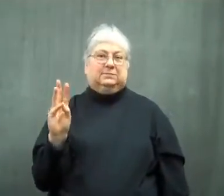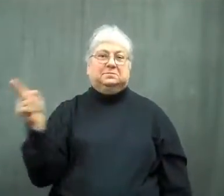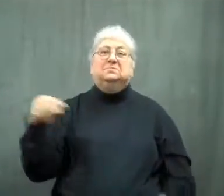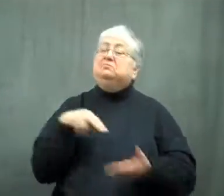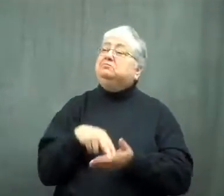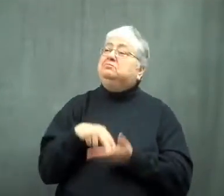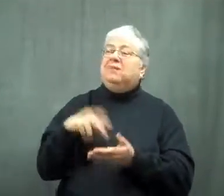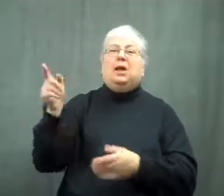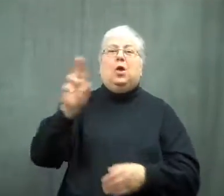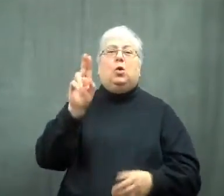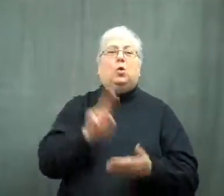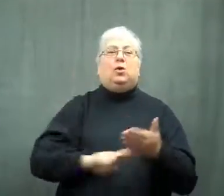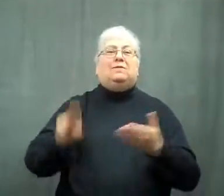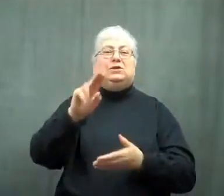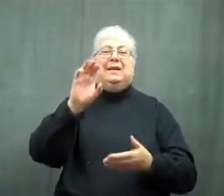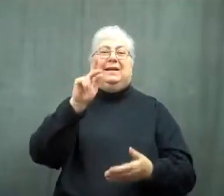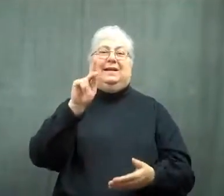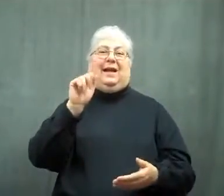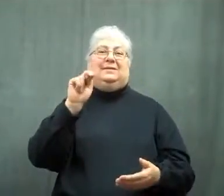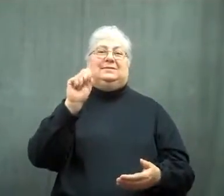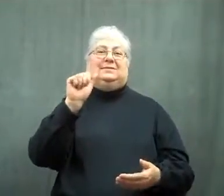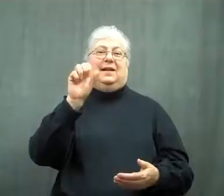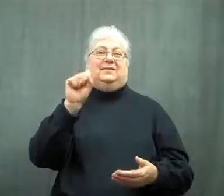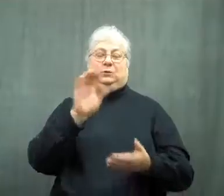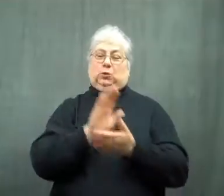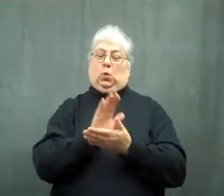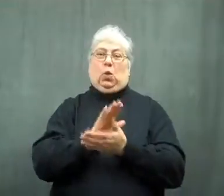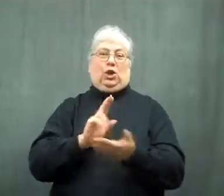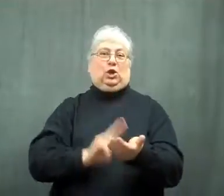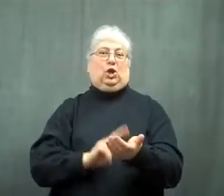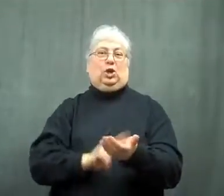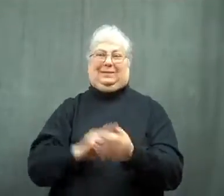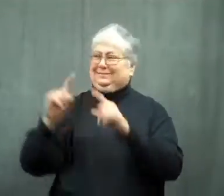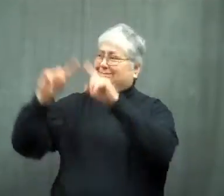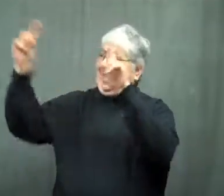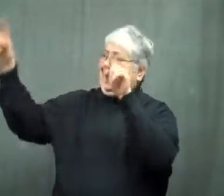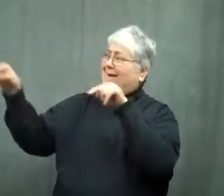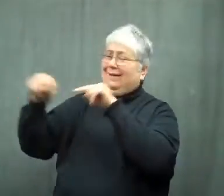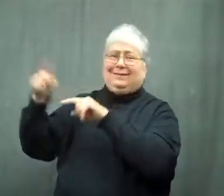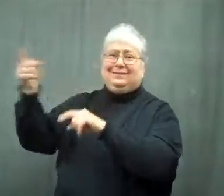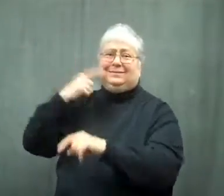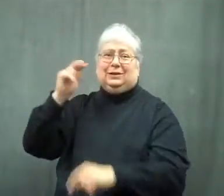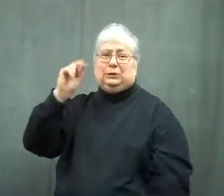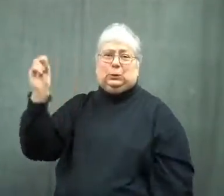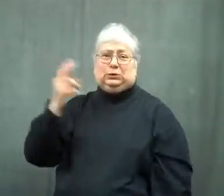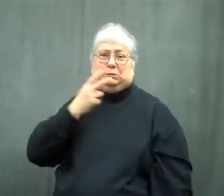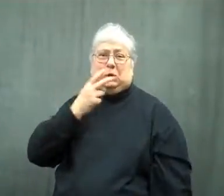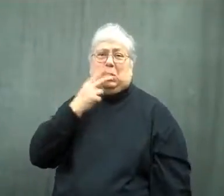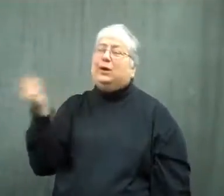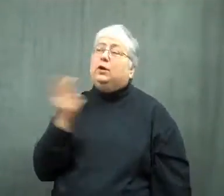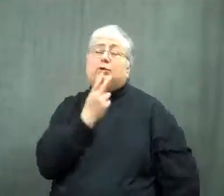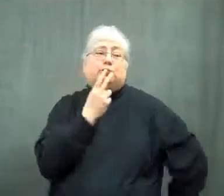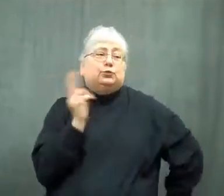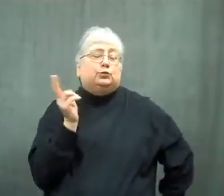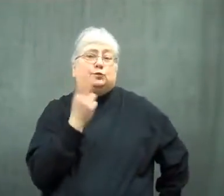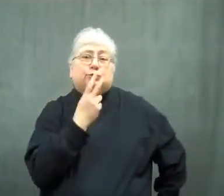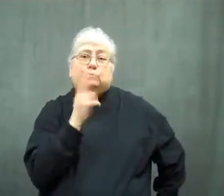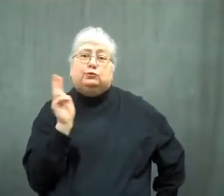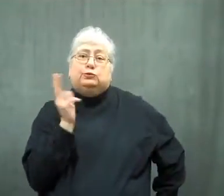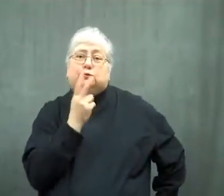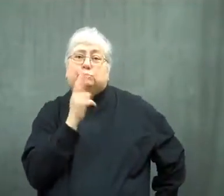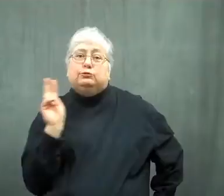She stood by a no smoking sign at the University of Kansas Nursing School, smoking.